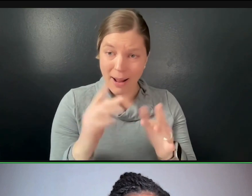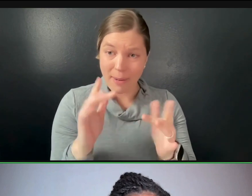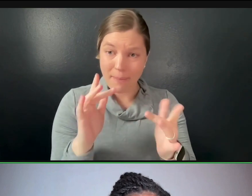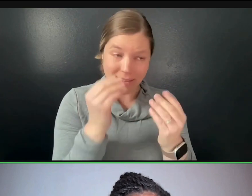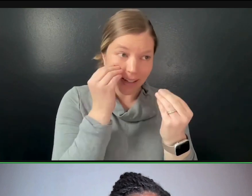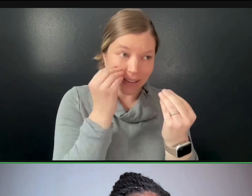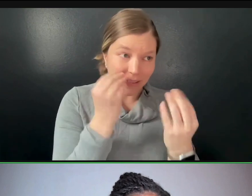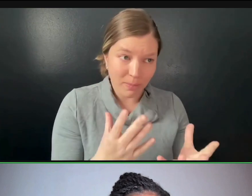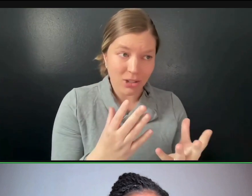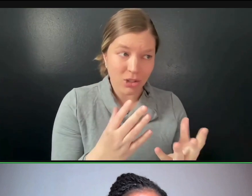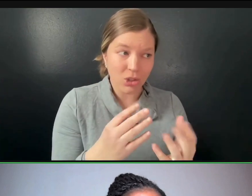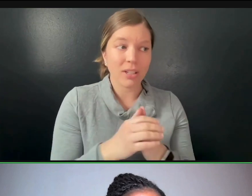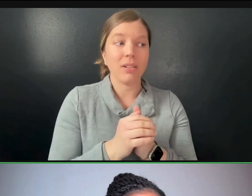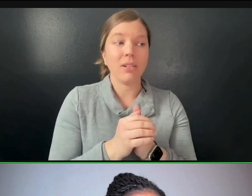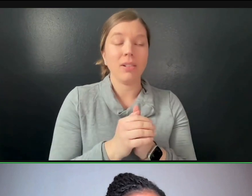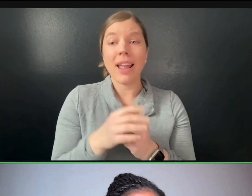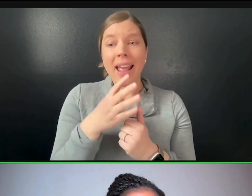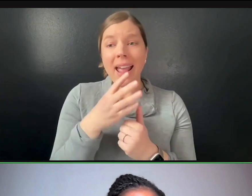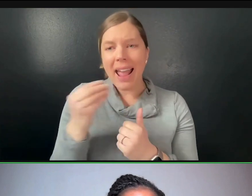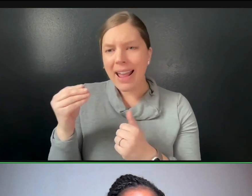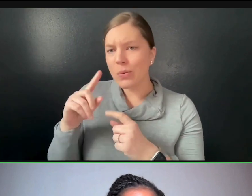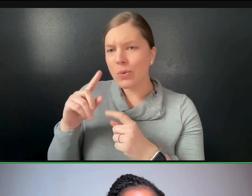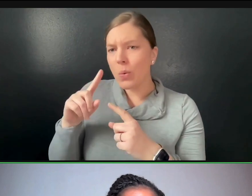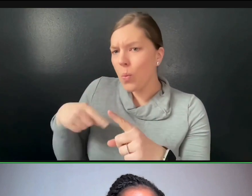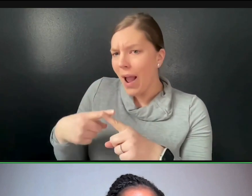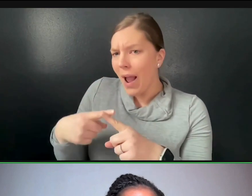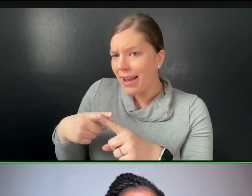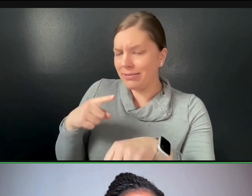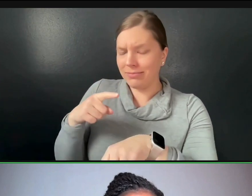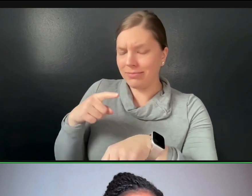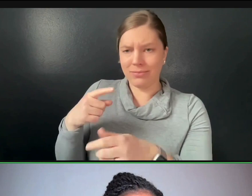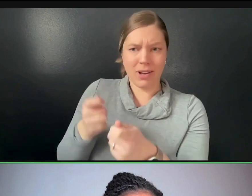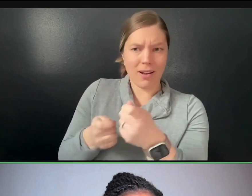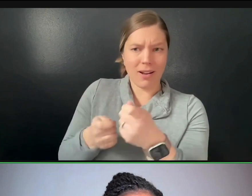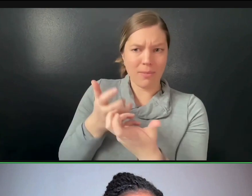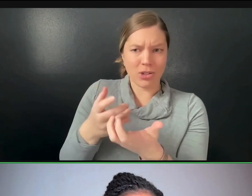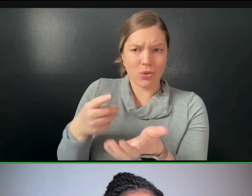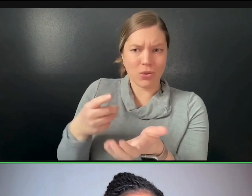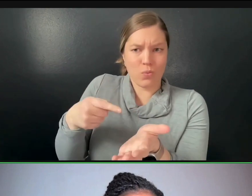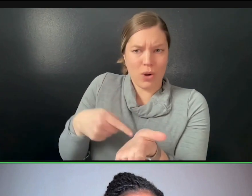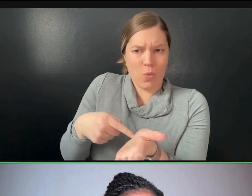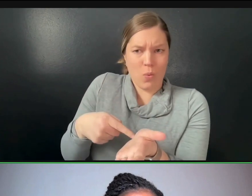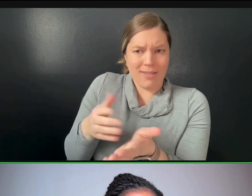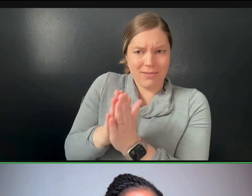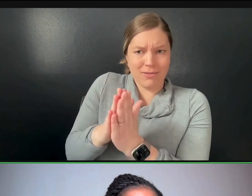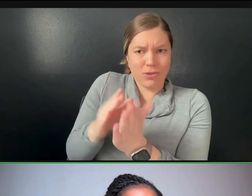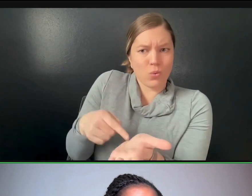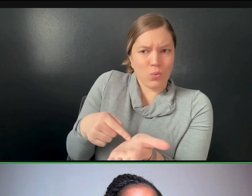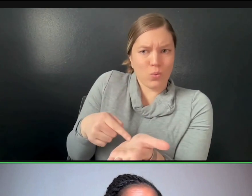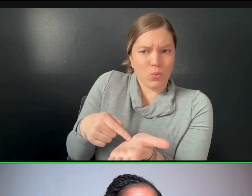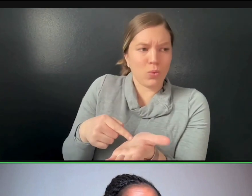is responsible for coordinating their name and how to contact them.